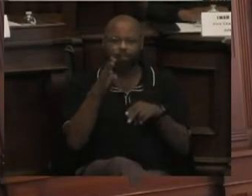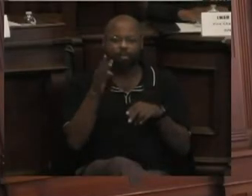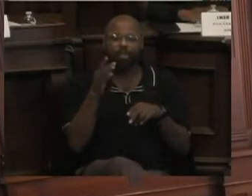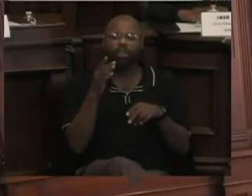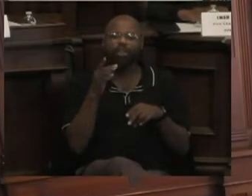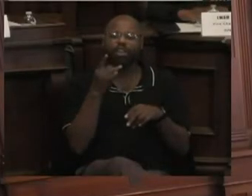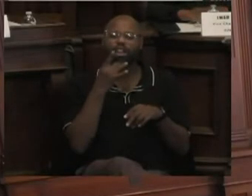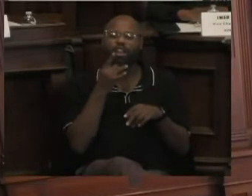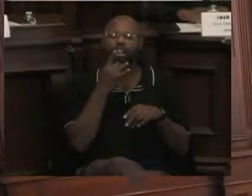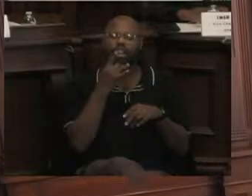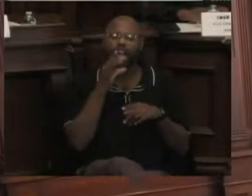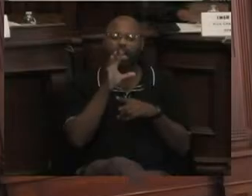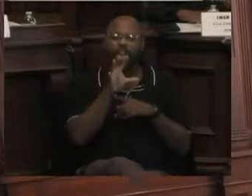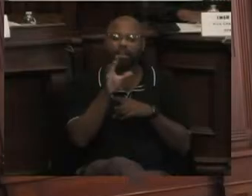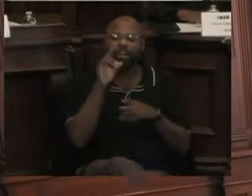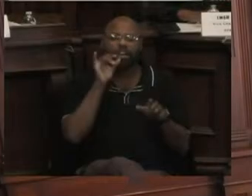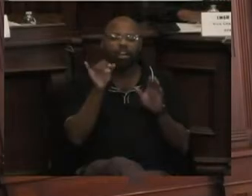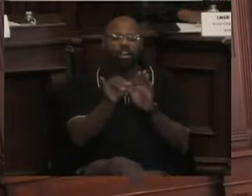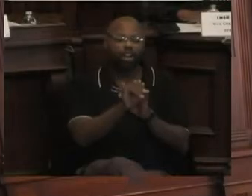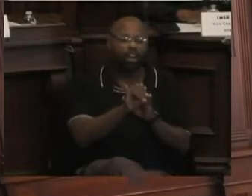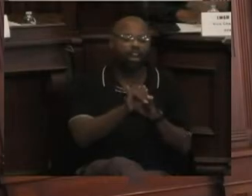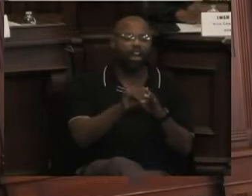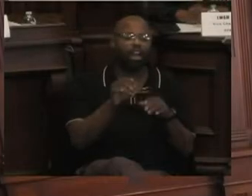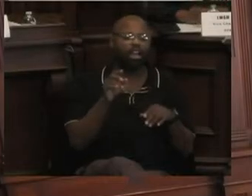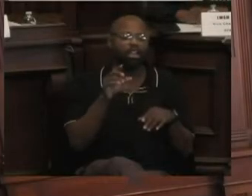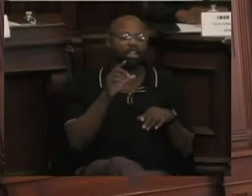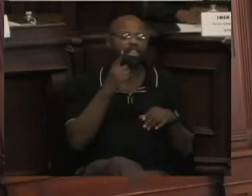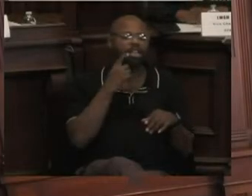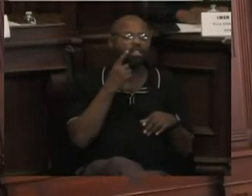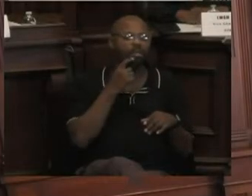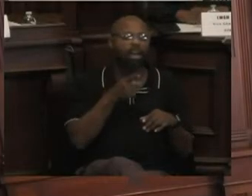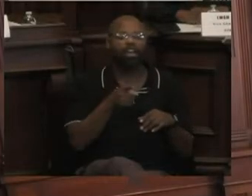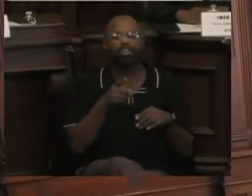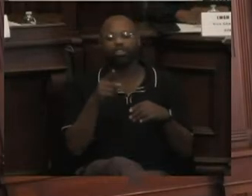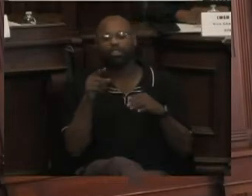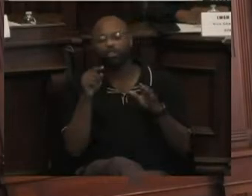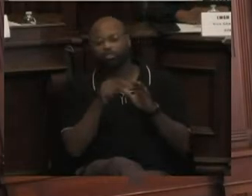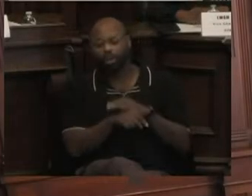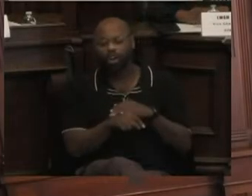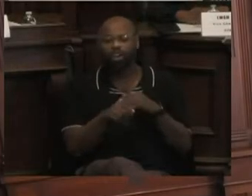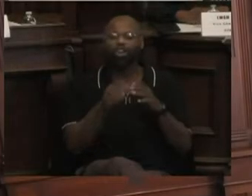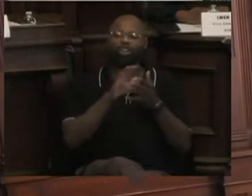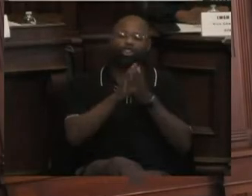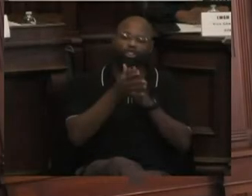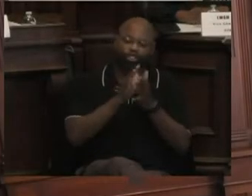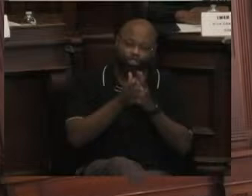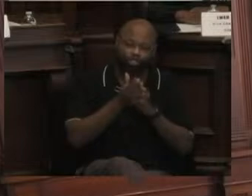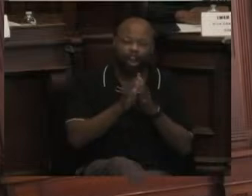grand juror, they saw the direct value of blue light cameras and properly identifying suspects in